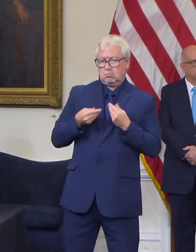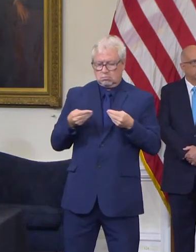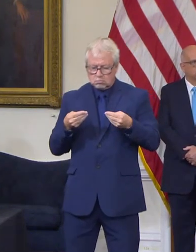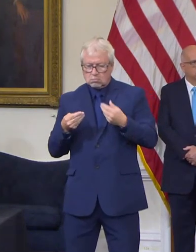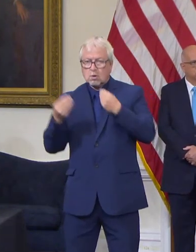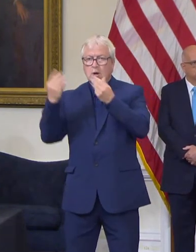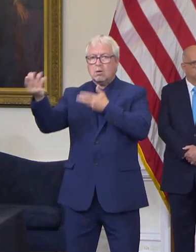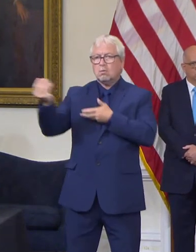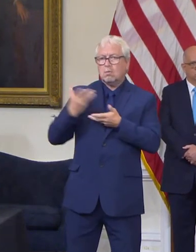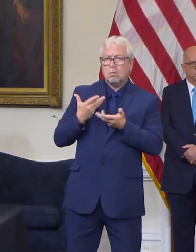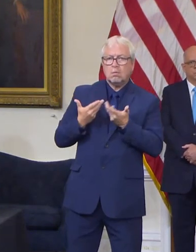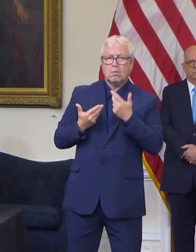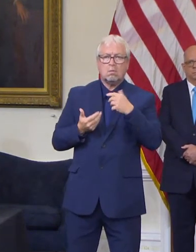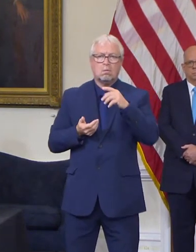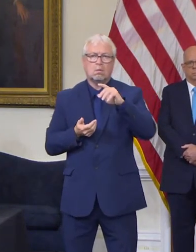Today, there are 7,200 patients in Maryland hospitals.